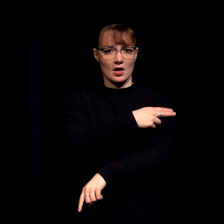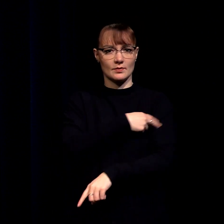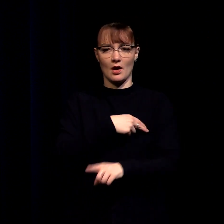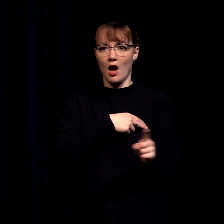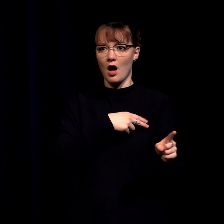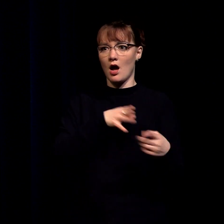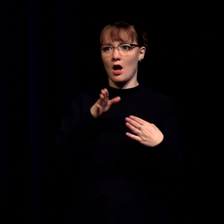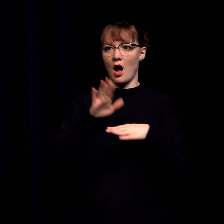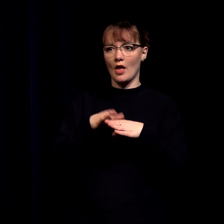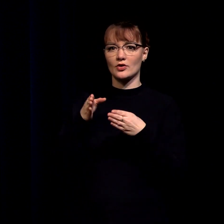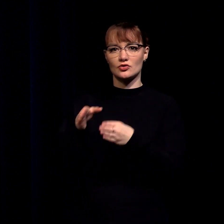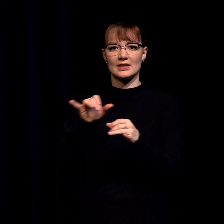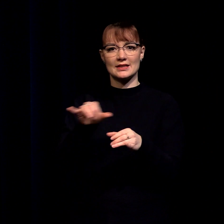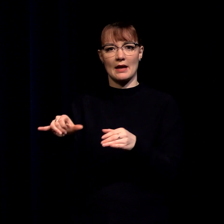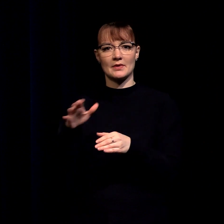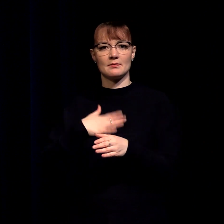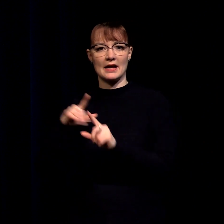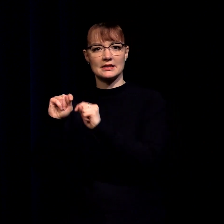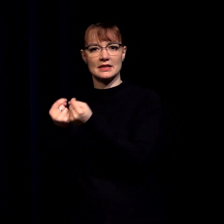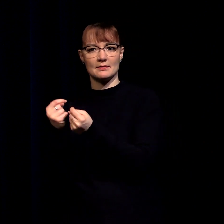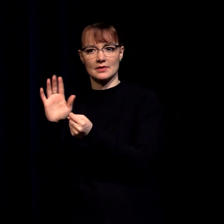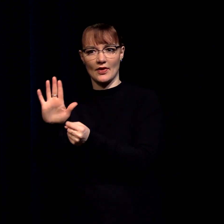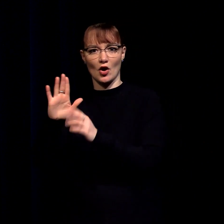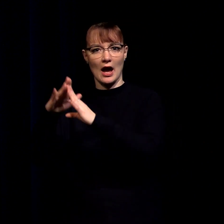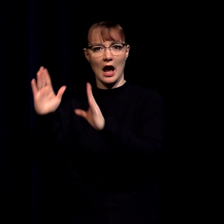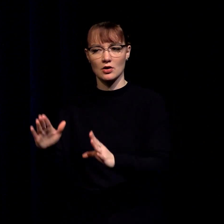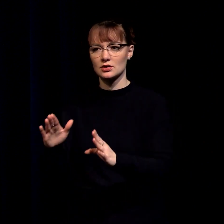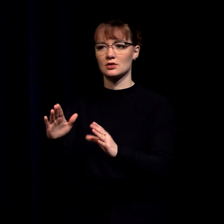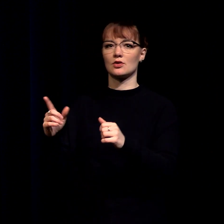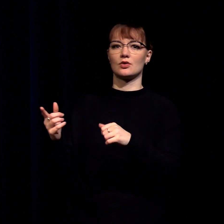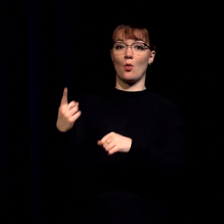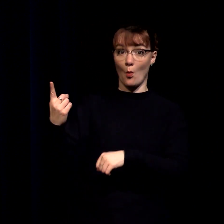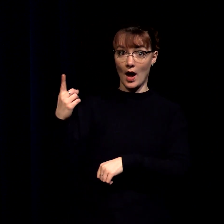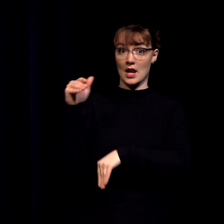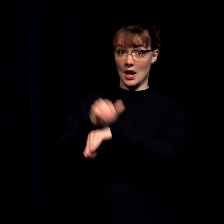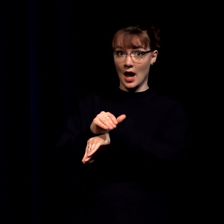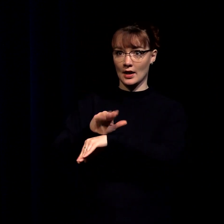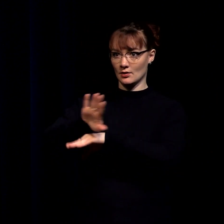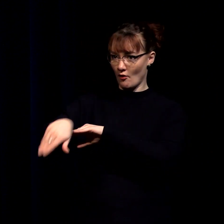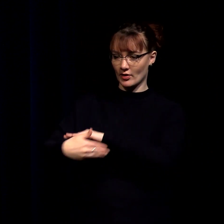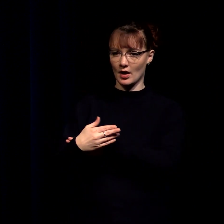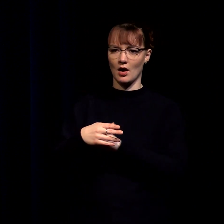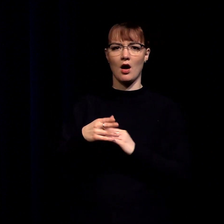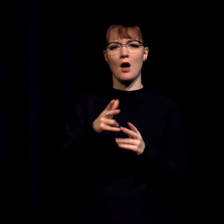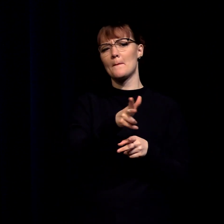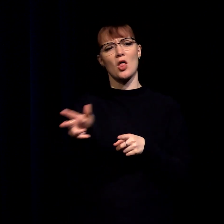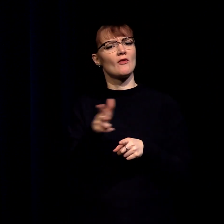one street that I had been on the house where I had stayed the night before. And I told the taxi pull over pull over, he was